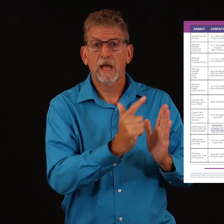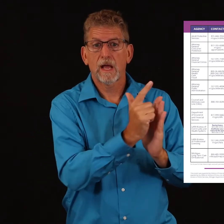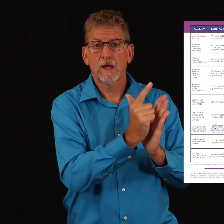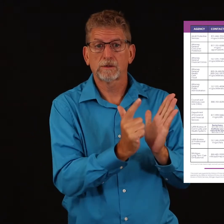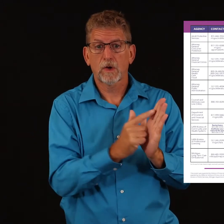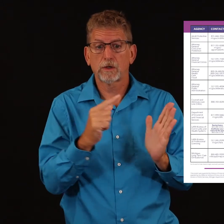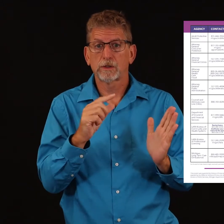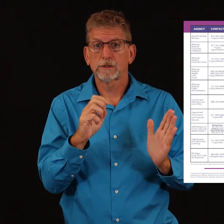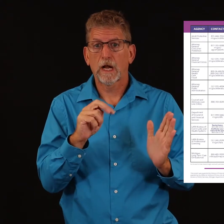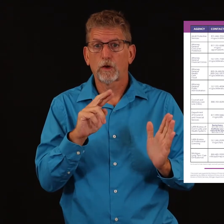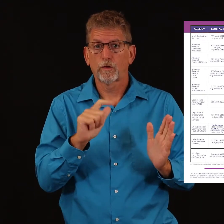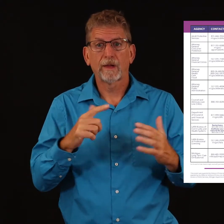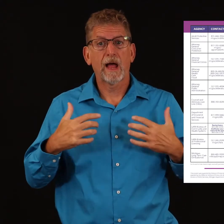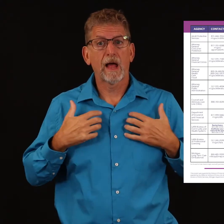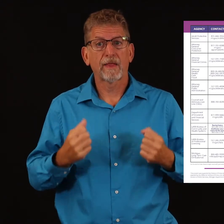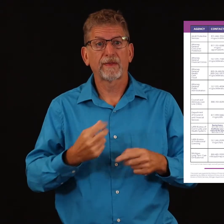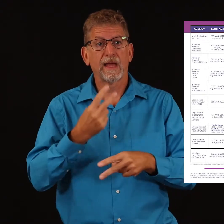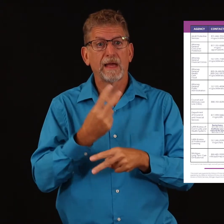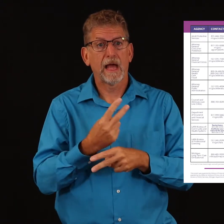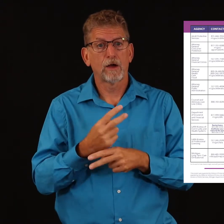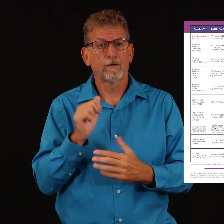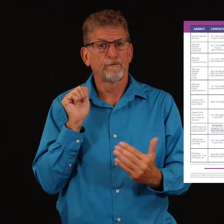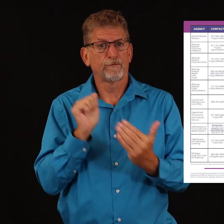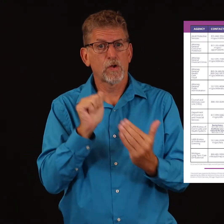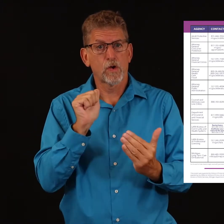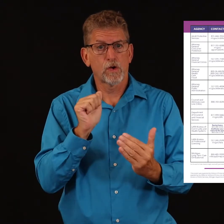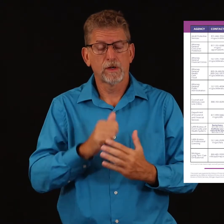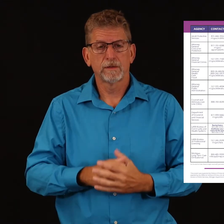Attorney General Health Care Fraud